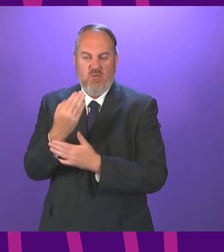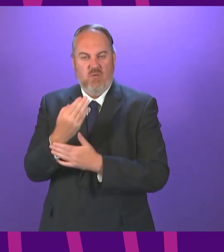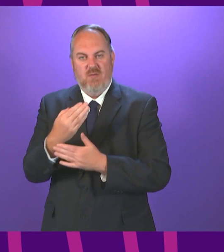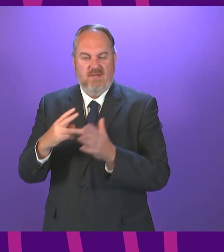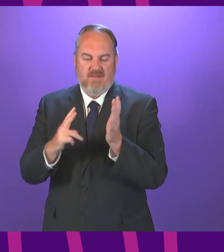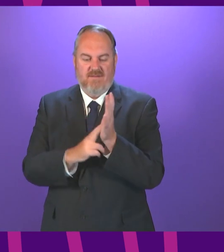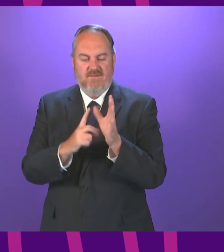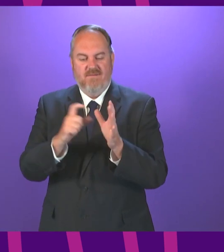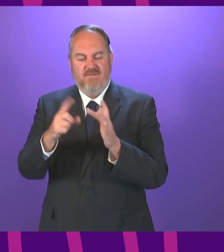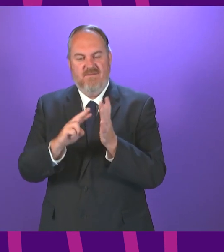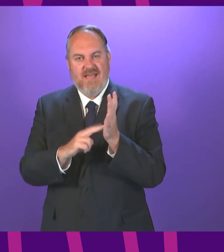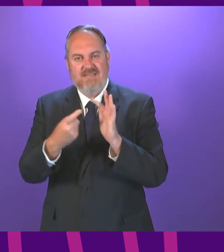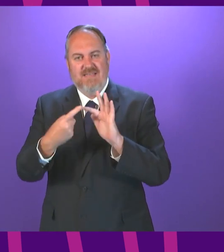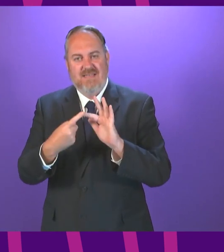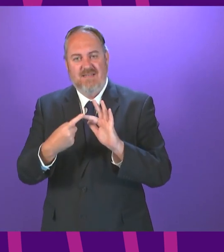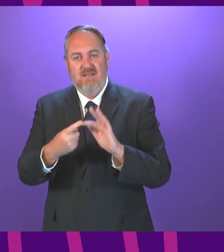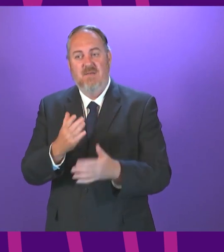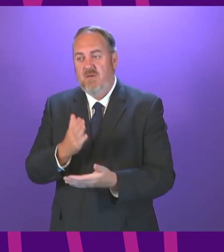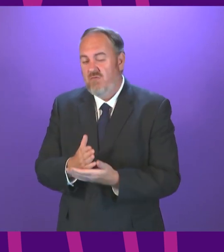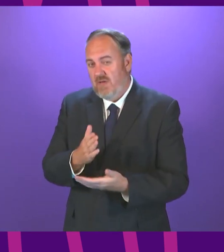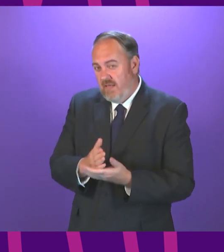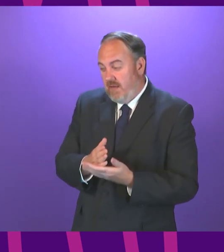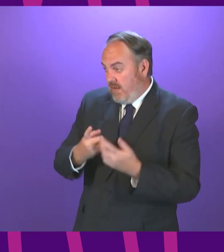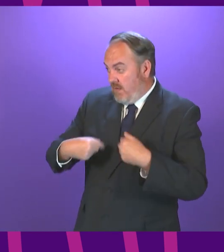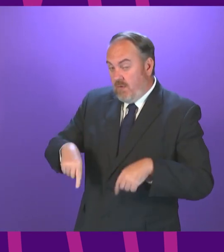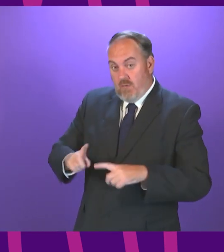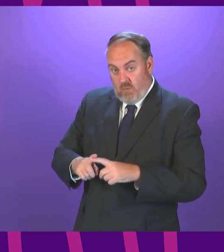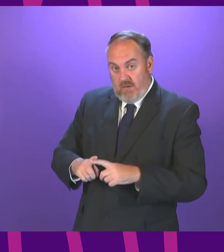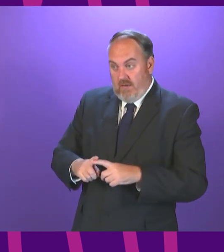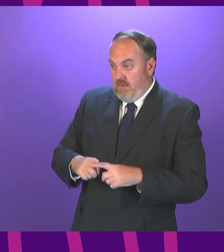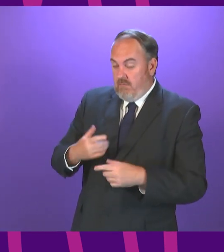in helping us to tackle the pandemic and offering us a way out of it through vaccination.